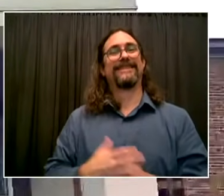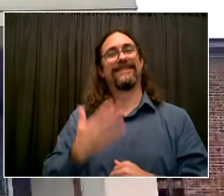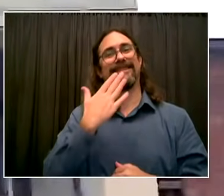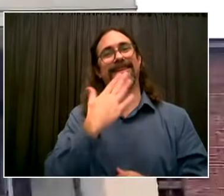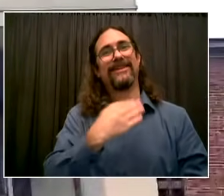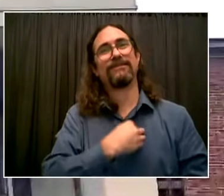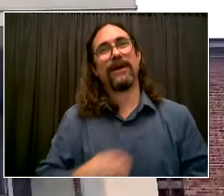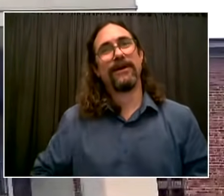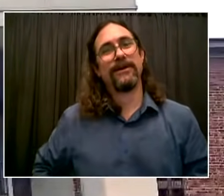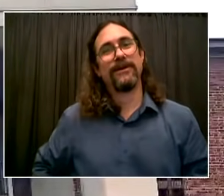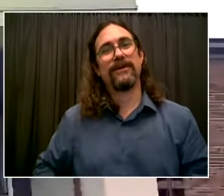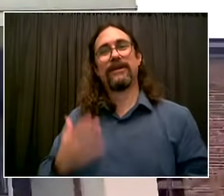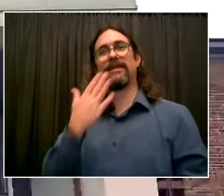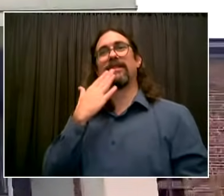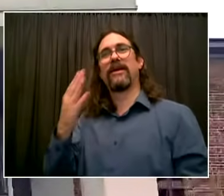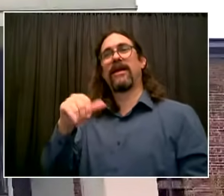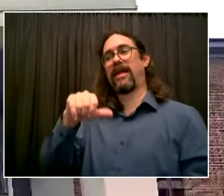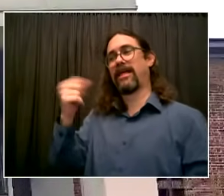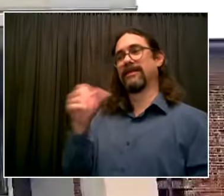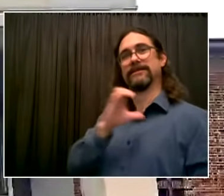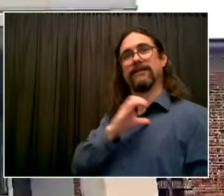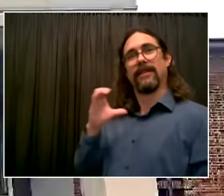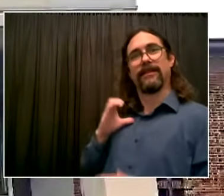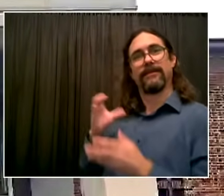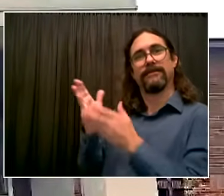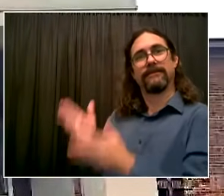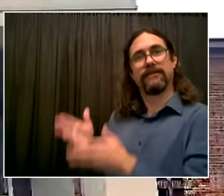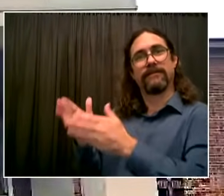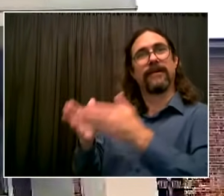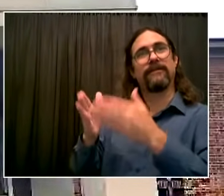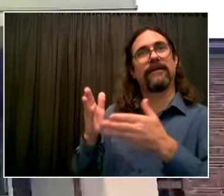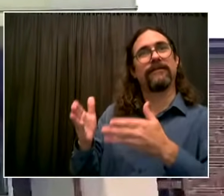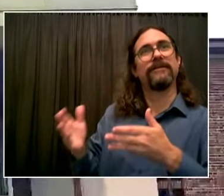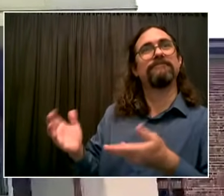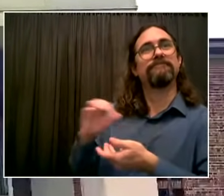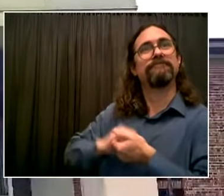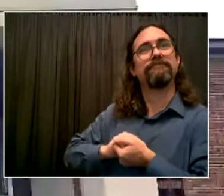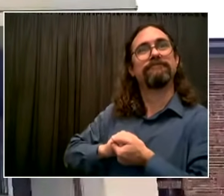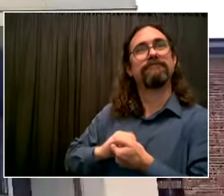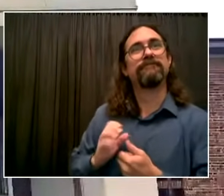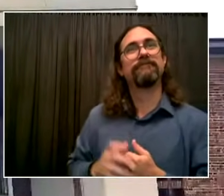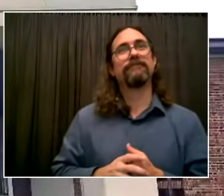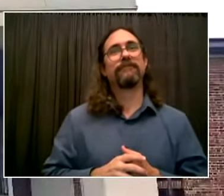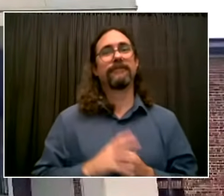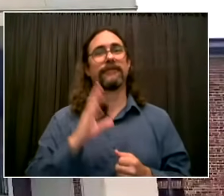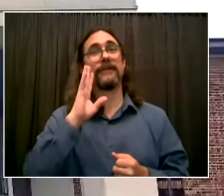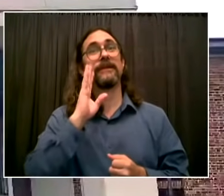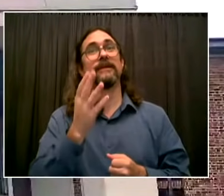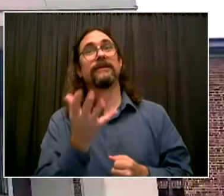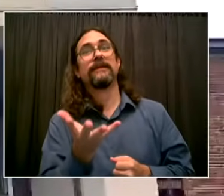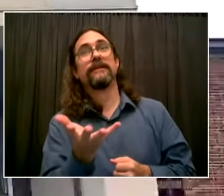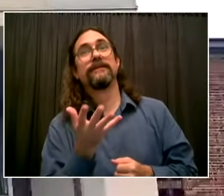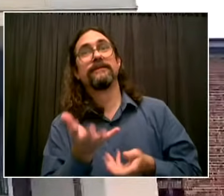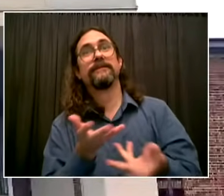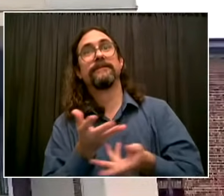MY COLAGLEUES AND THE CITY COUNCIL WHO HELPED TO MAKE THIS POSSIBLE . WE'VE ASSEMEDBL WITH YOUR HELP, MR.